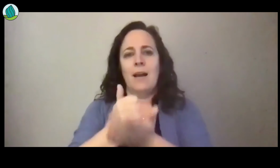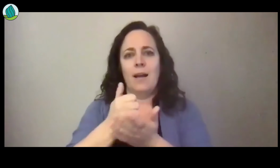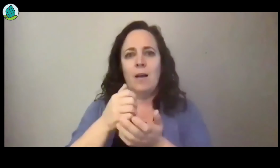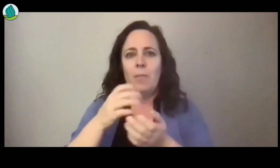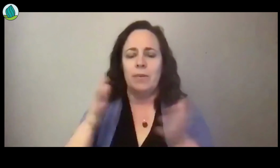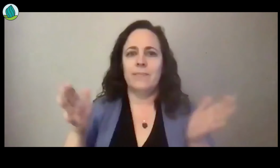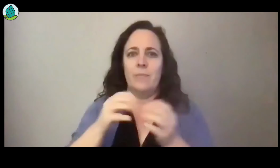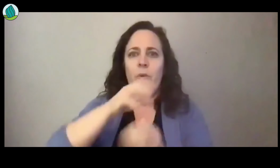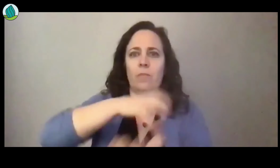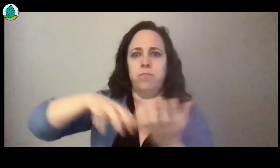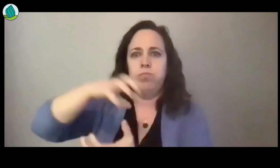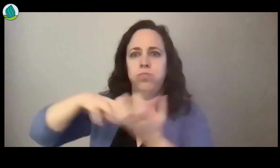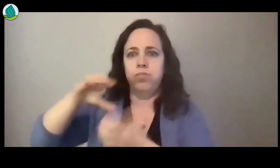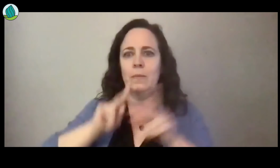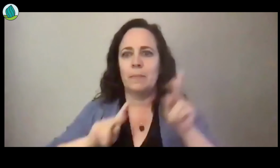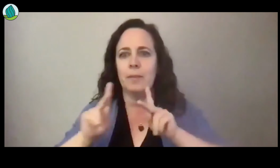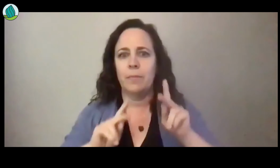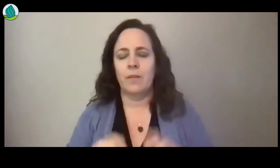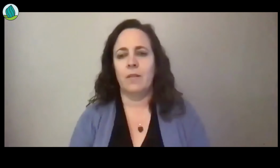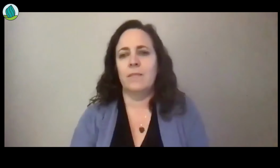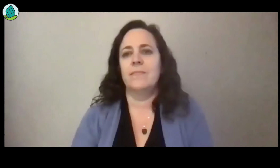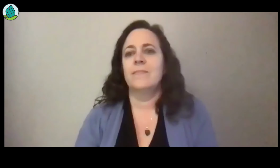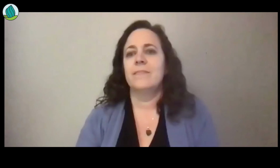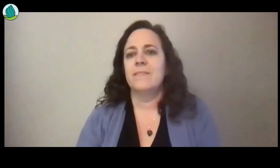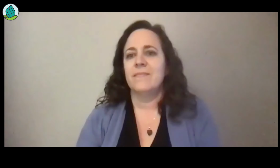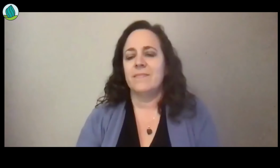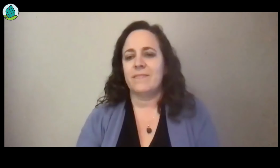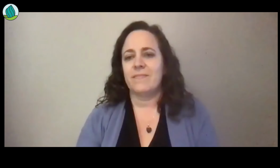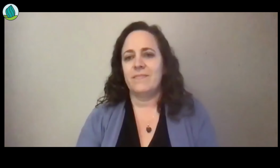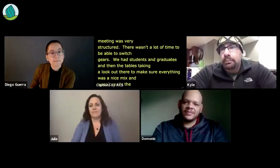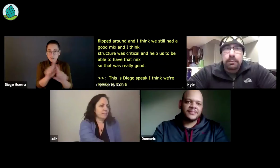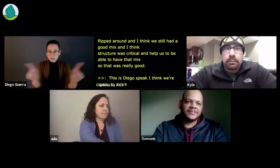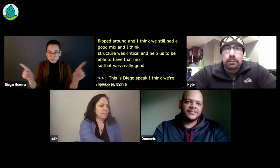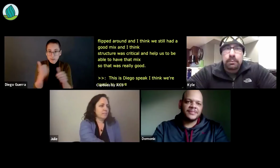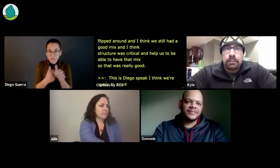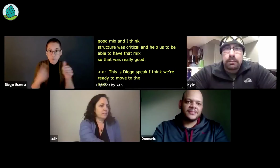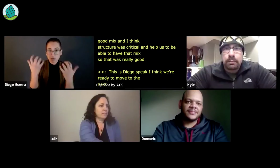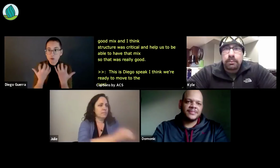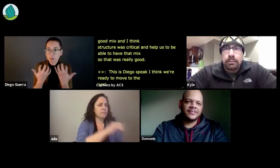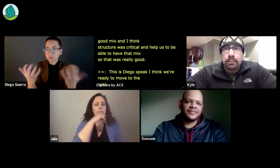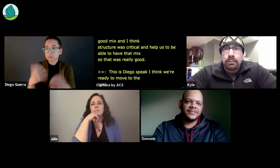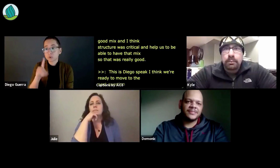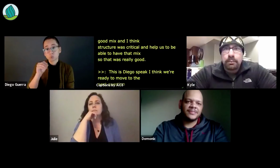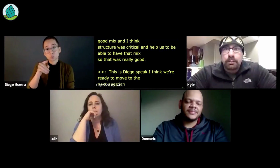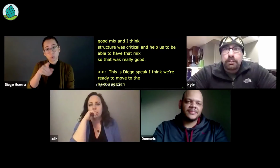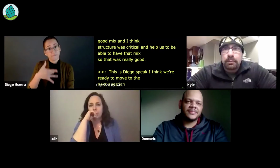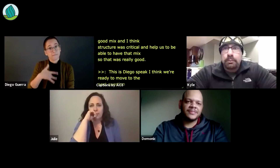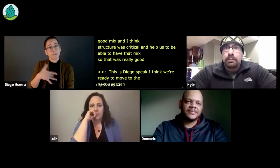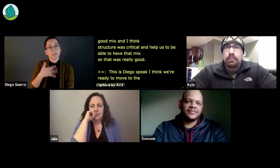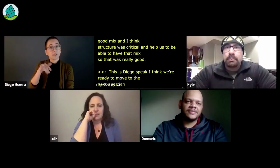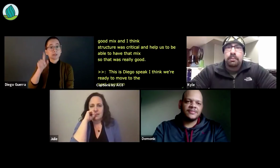and helped us be able to have that mix, so that was really good. And now a poll to our audience.